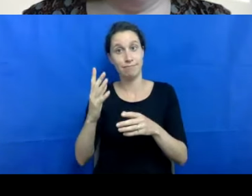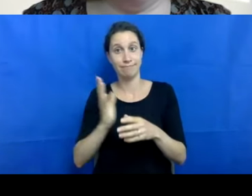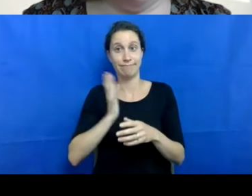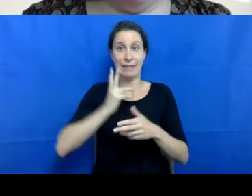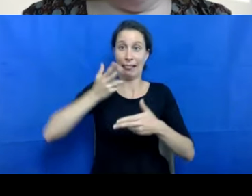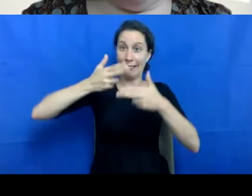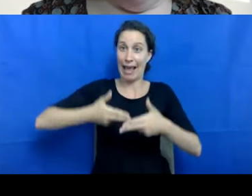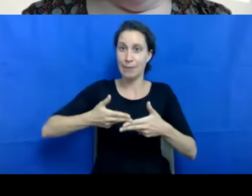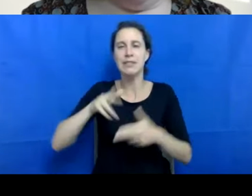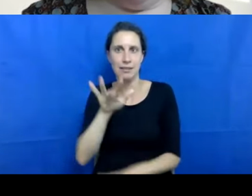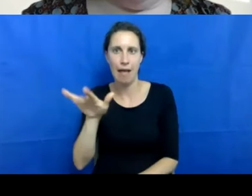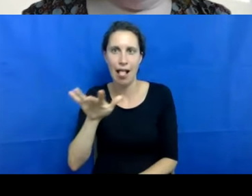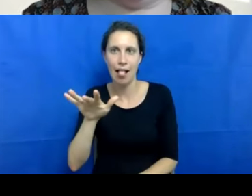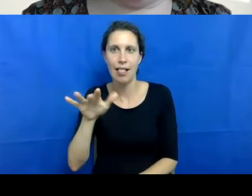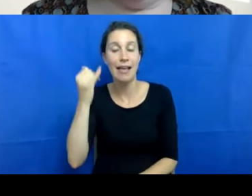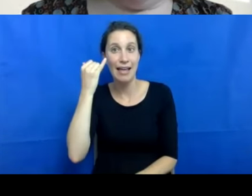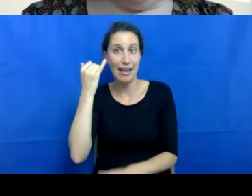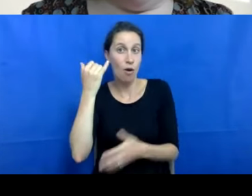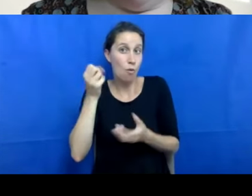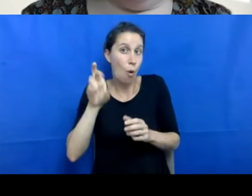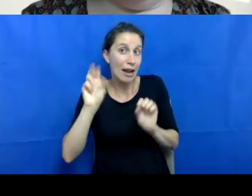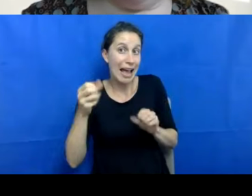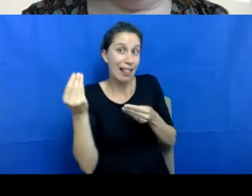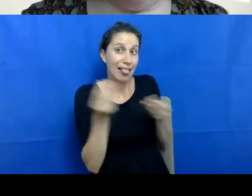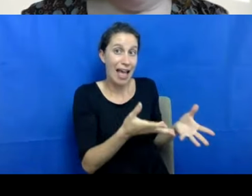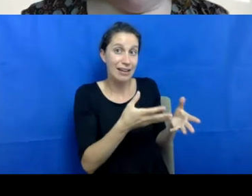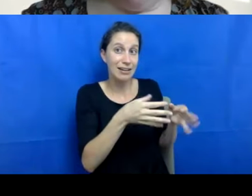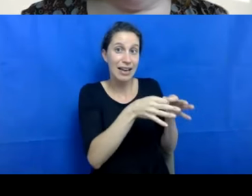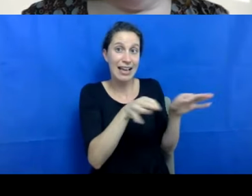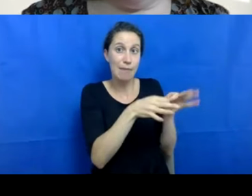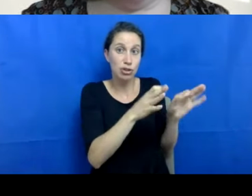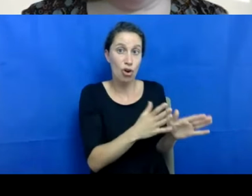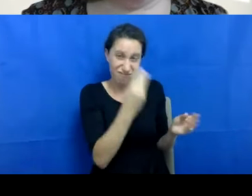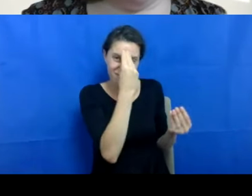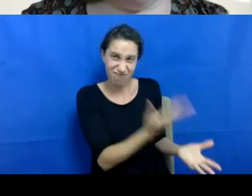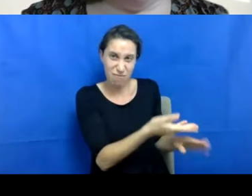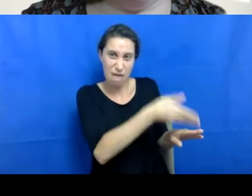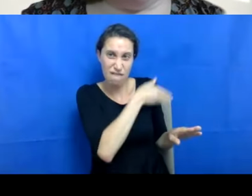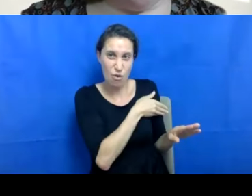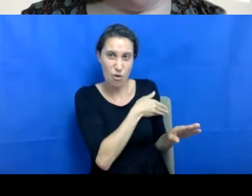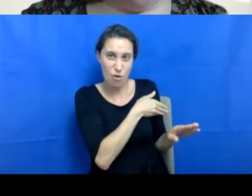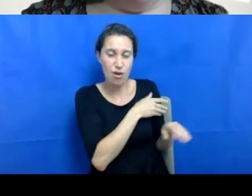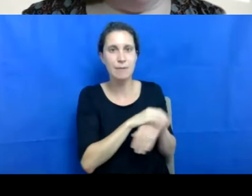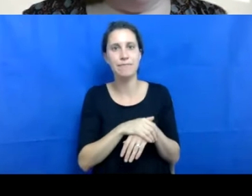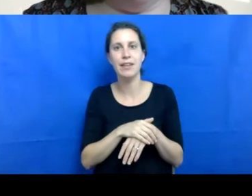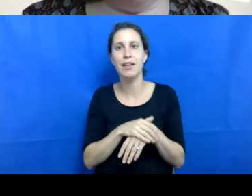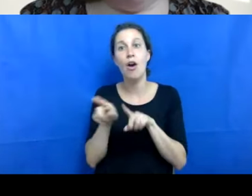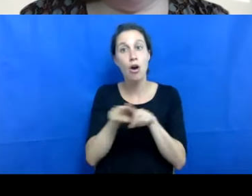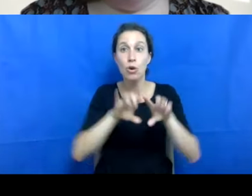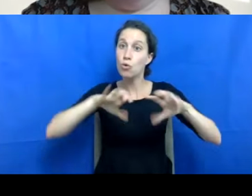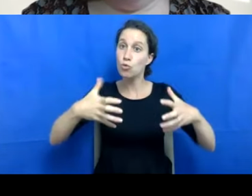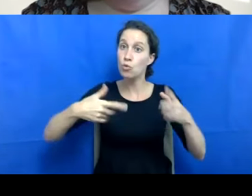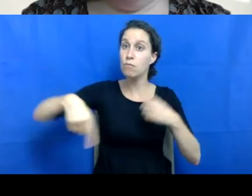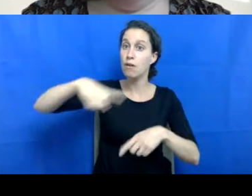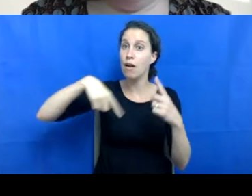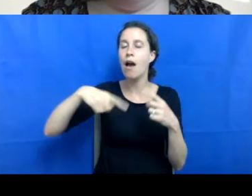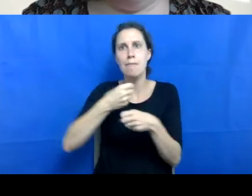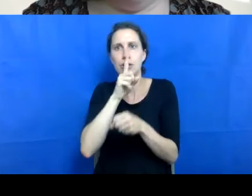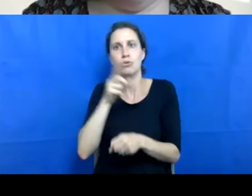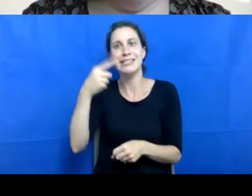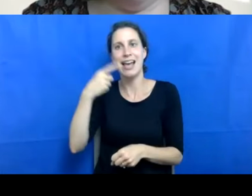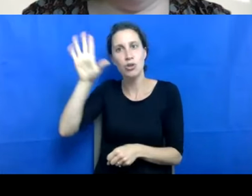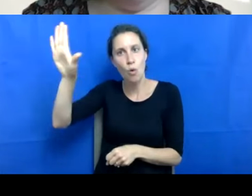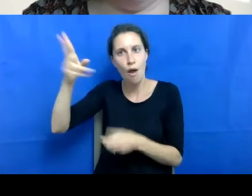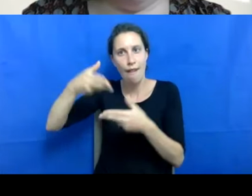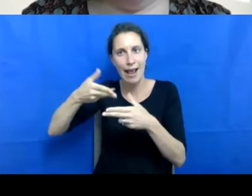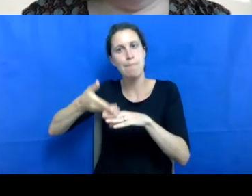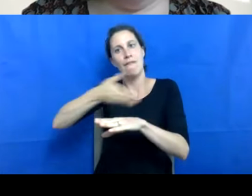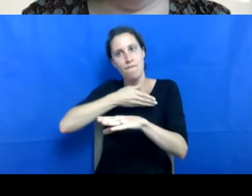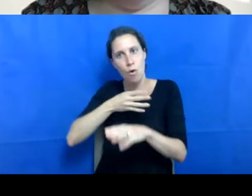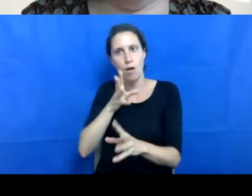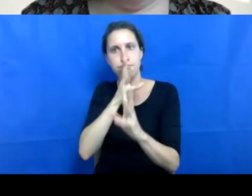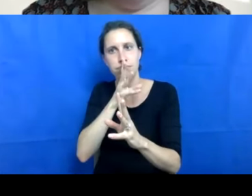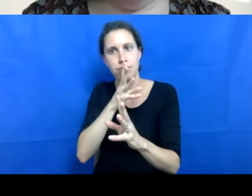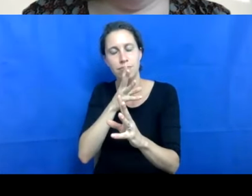You should also identify yourself before speaking, especially in a group setting.